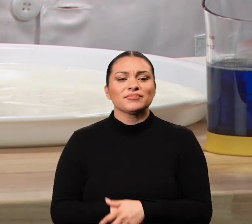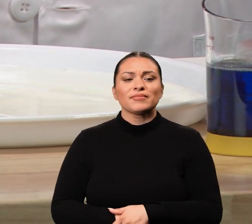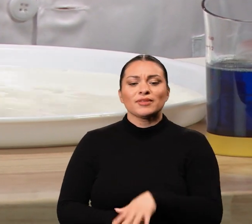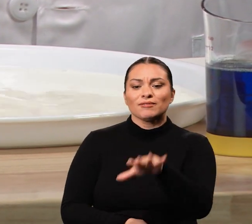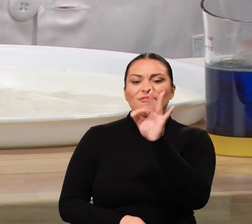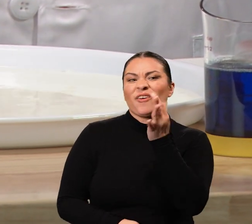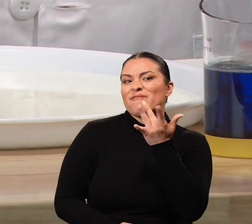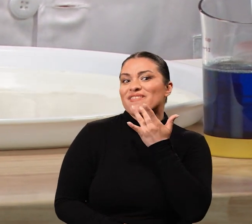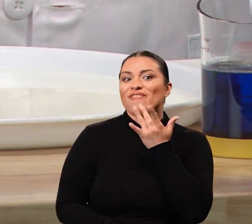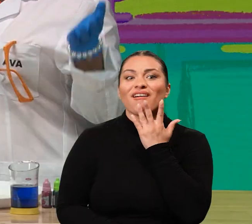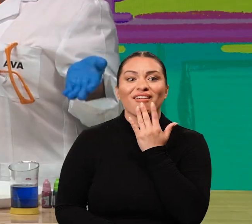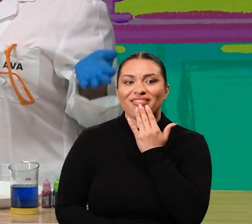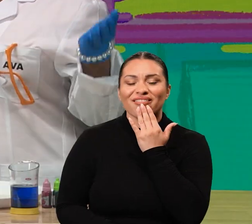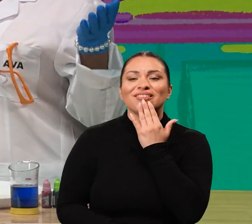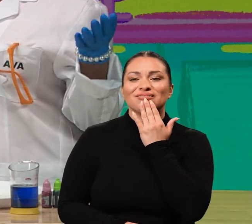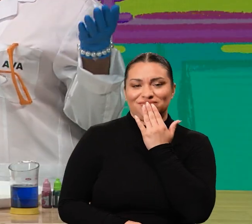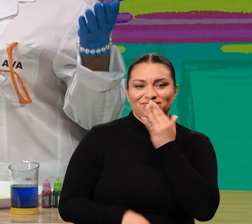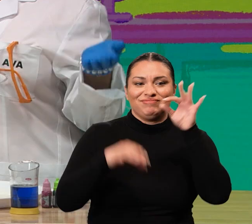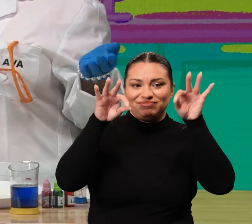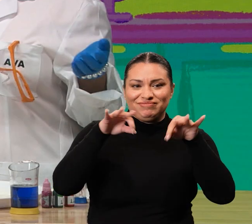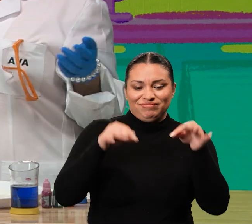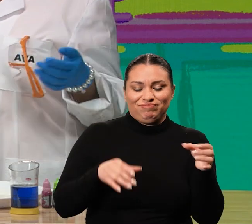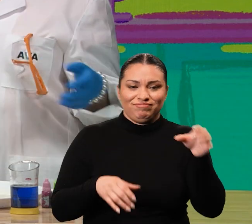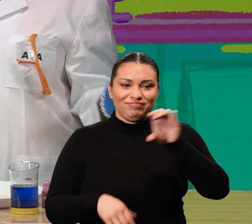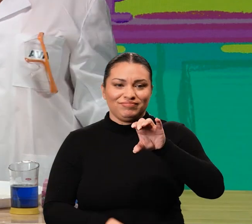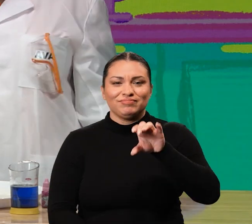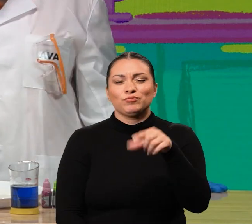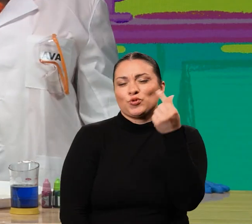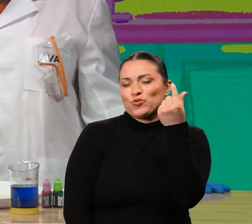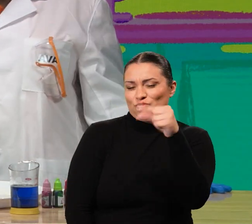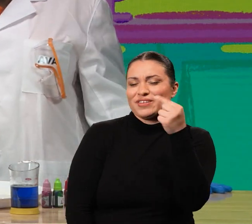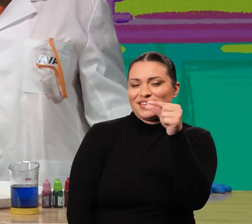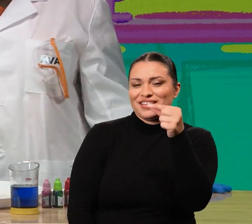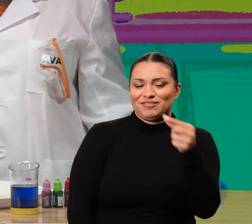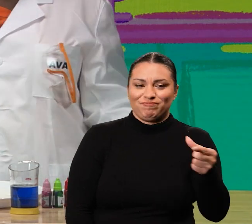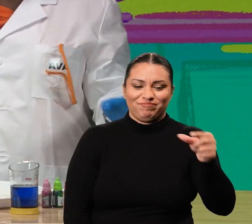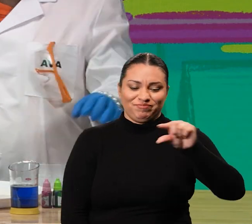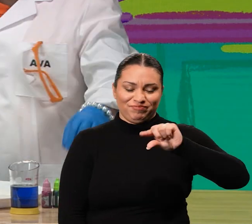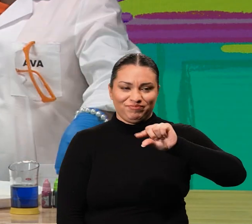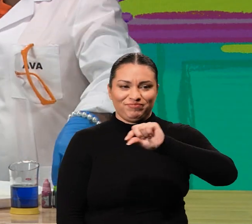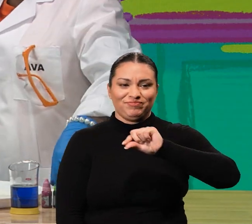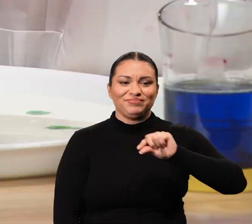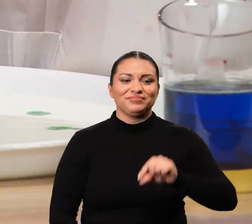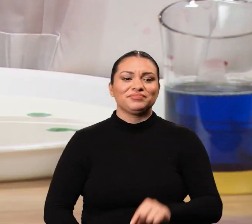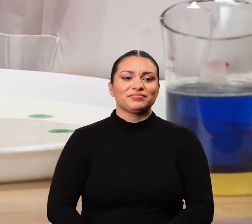OK, great. Now choose my favorite color to add to the milk. I'm going to go with green.